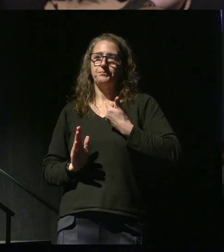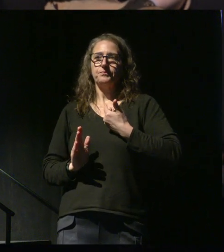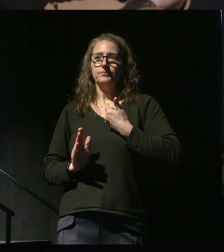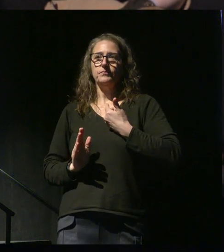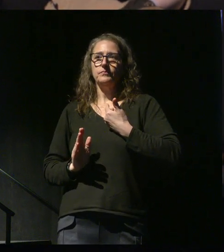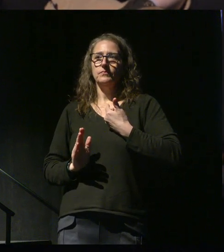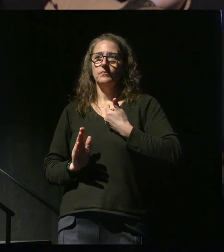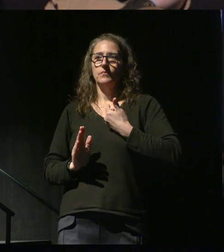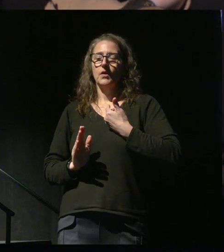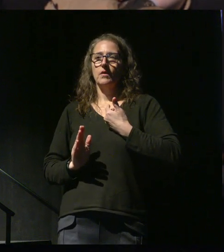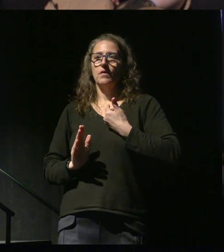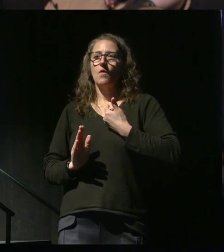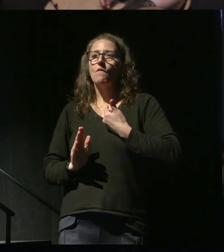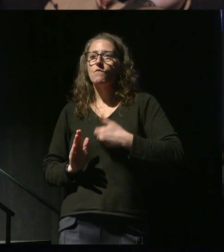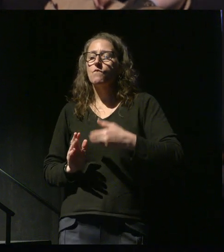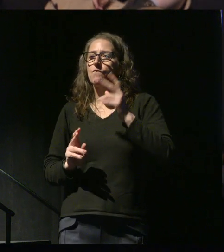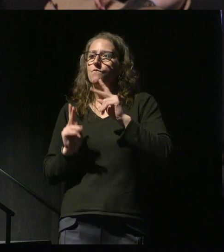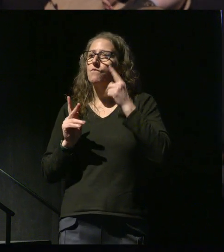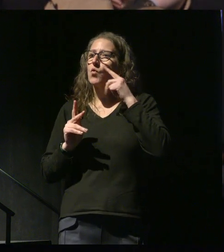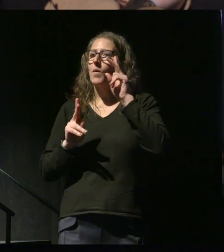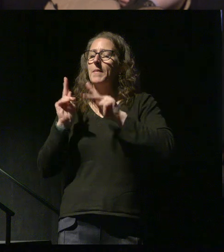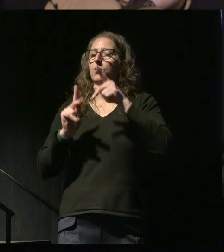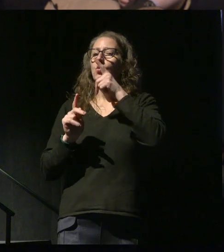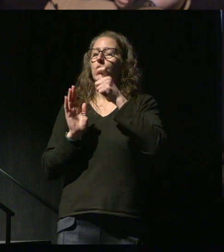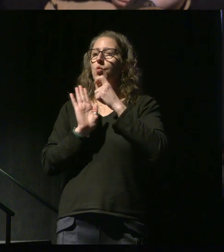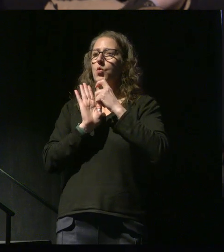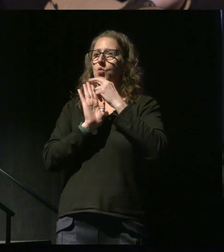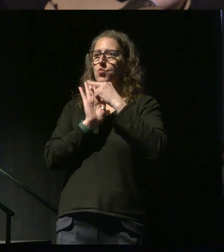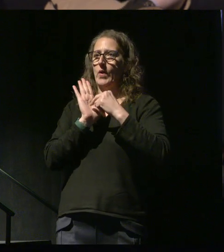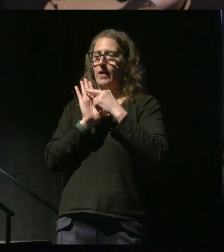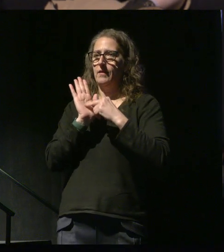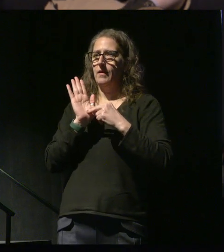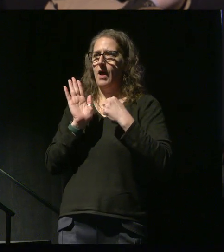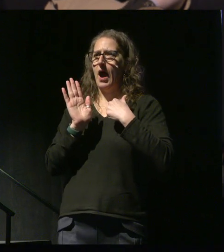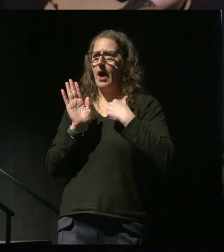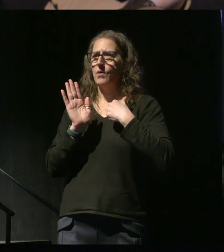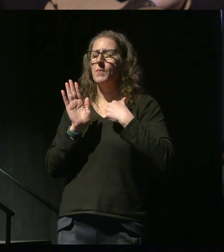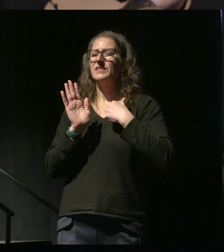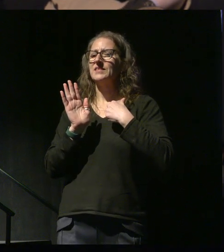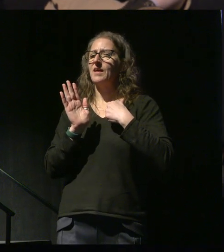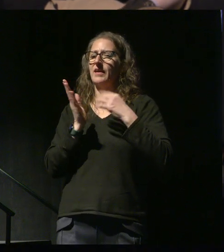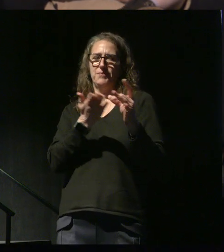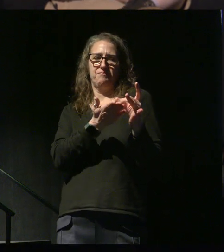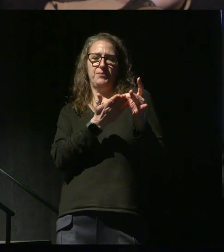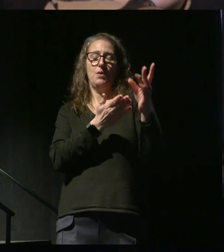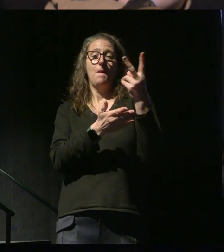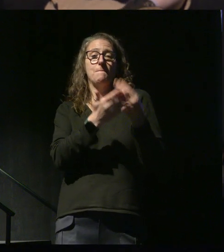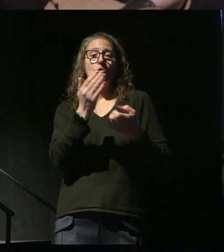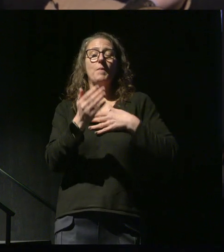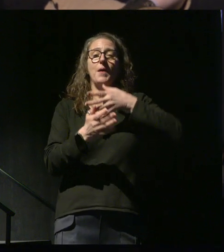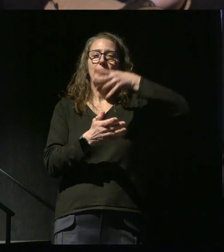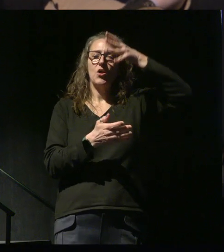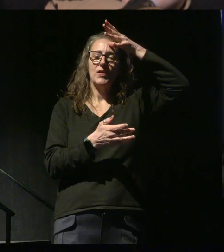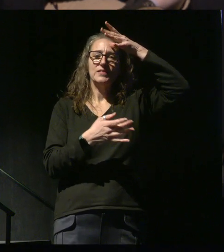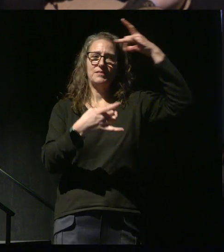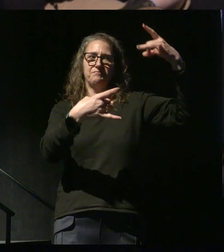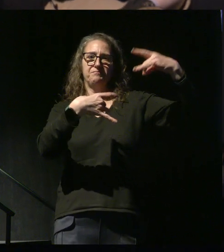who've read my book and has changed from both of my parents and I experienced a lot of abandonment and abuse as a kid.